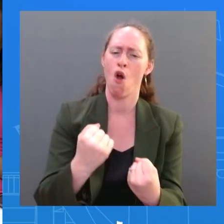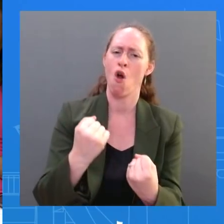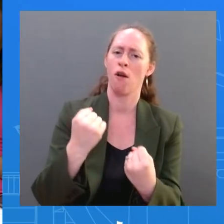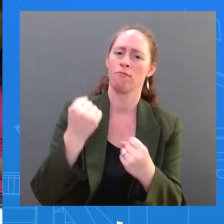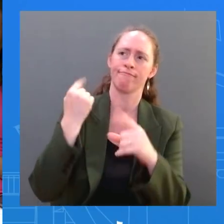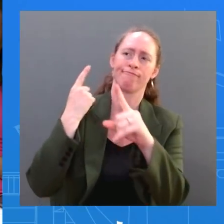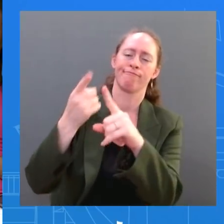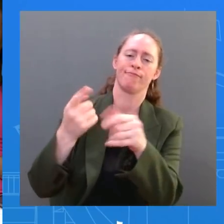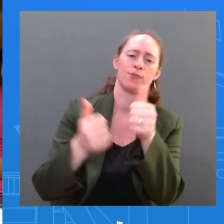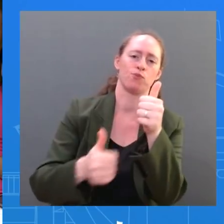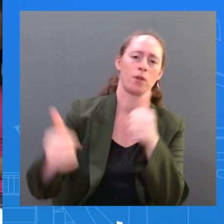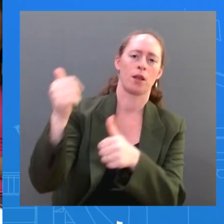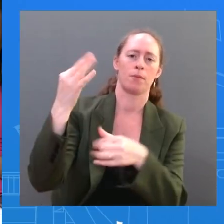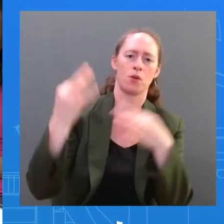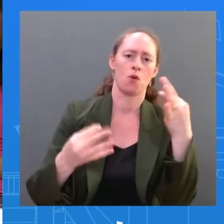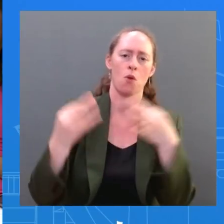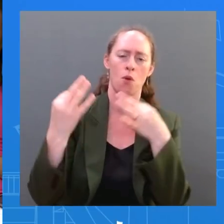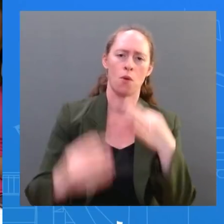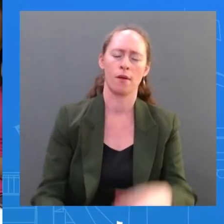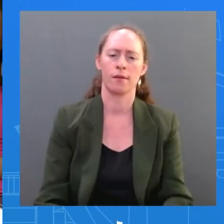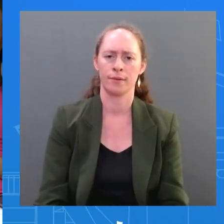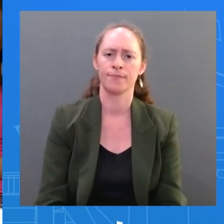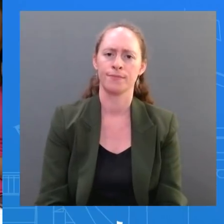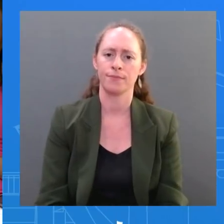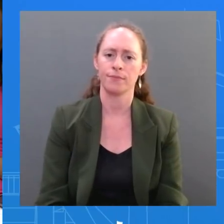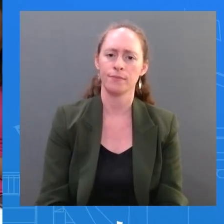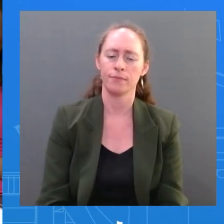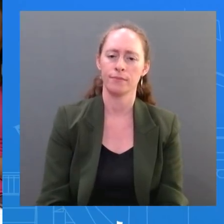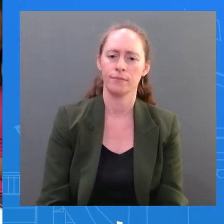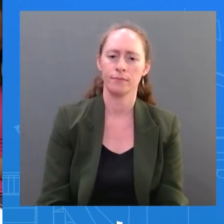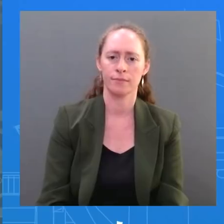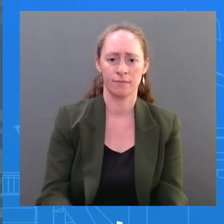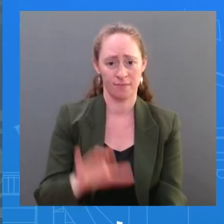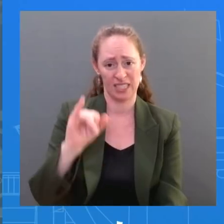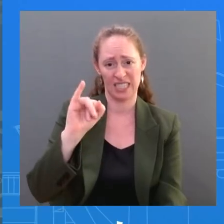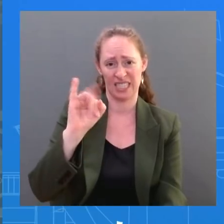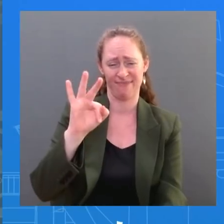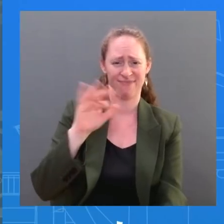why doesn't he support any changes to this Court or this Court's majority? Ms. Jean-Pierre: Well, because the President